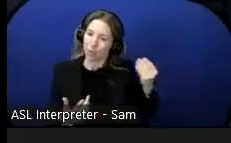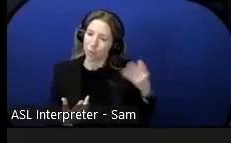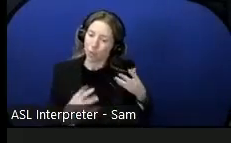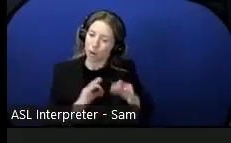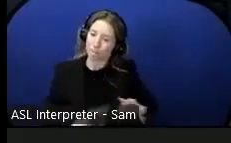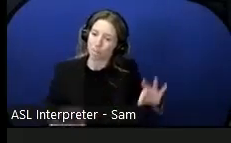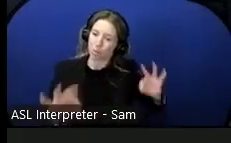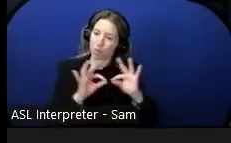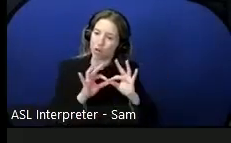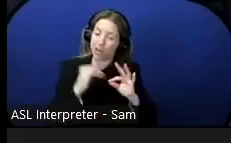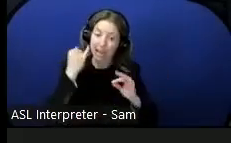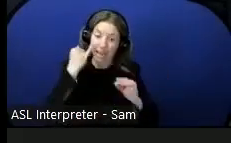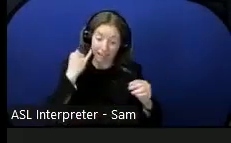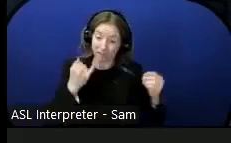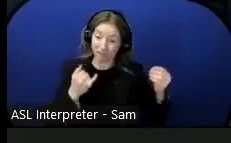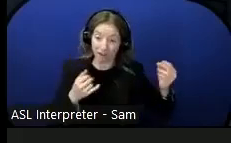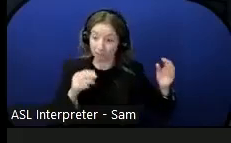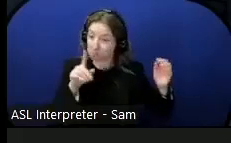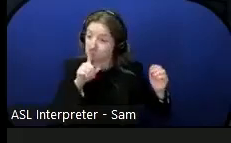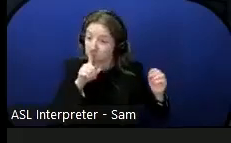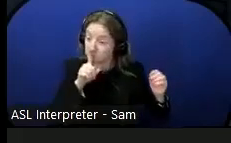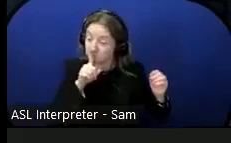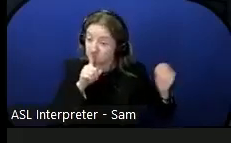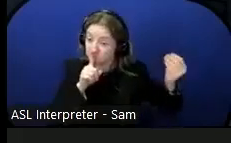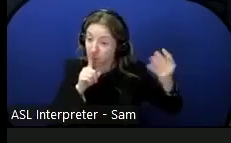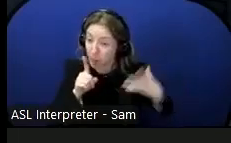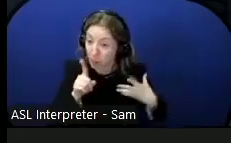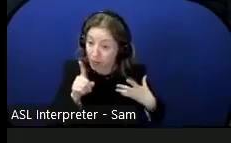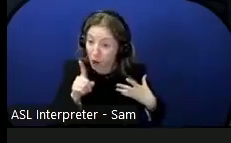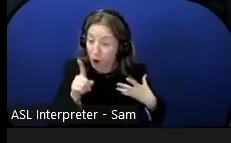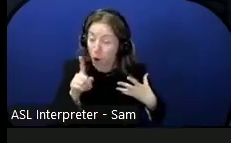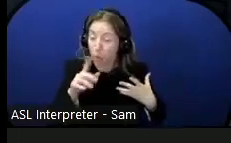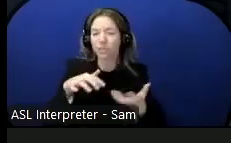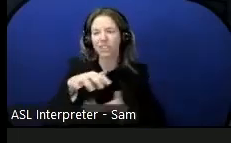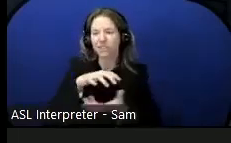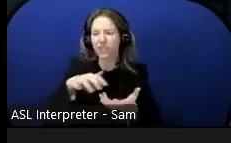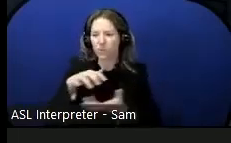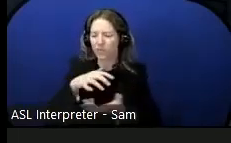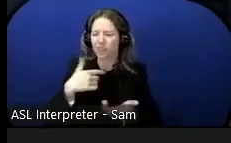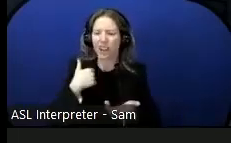and some frustration, "I'm going to have to go back through the form and find what I did wrong," that's extra time